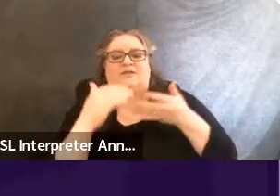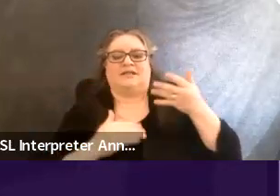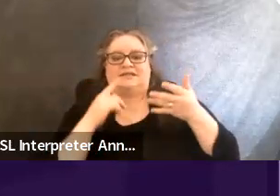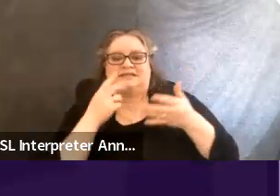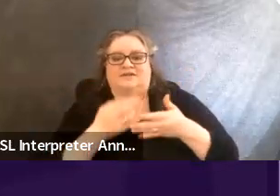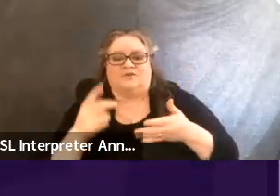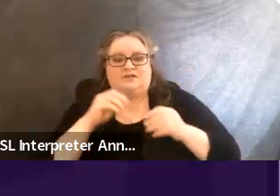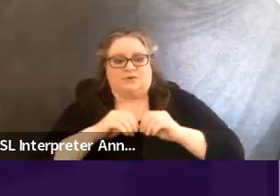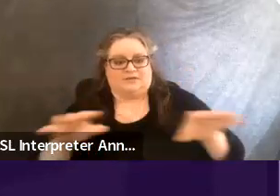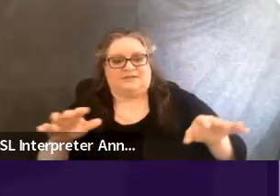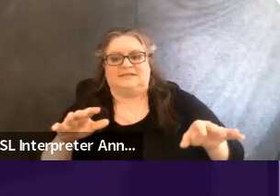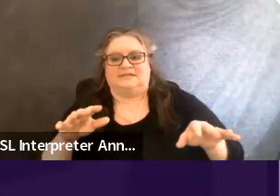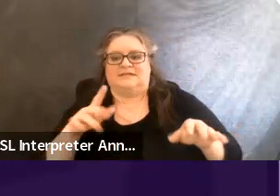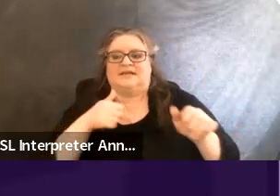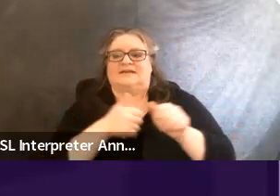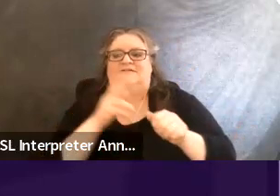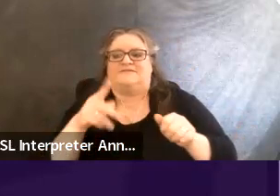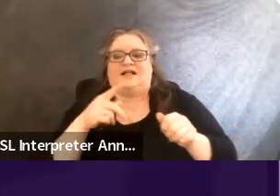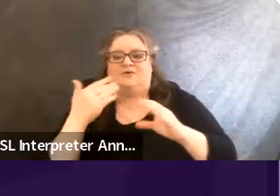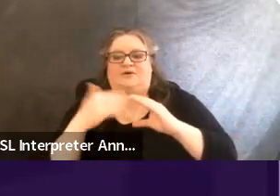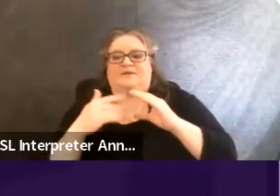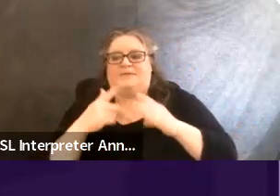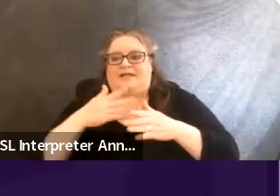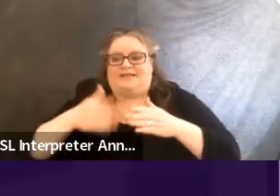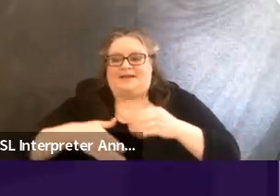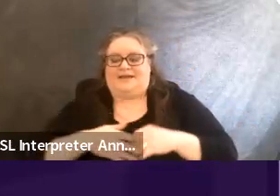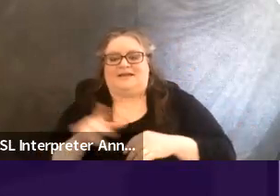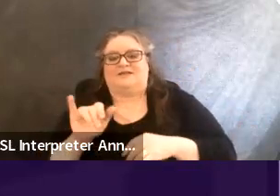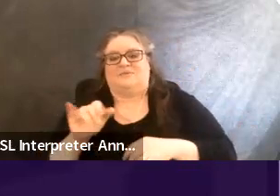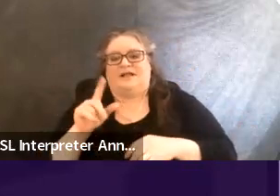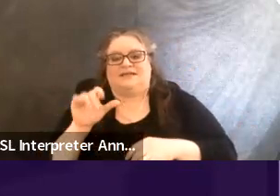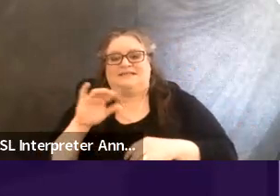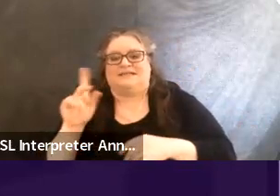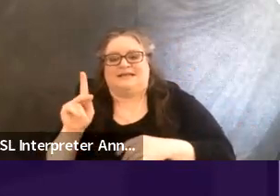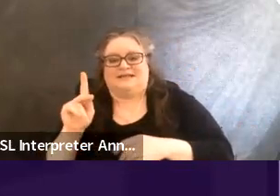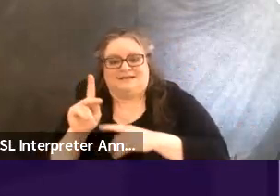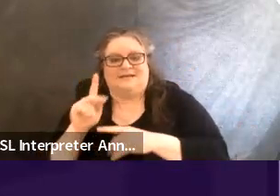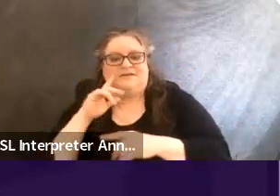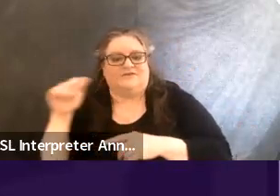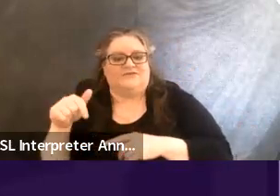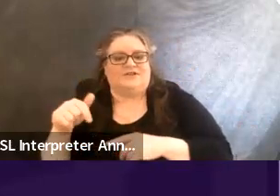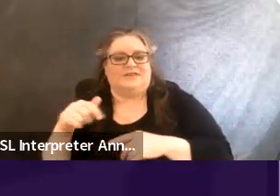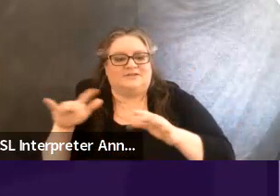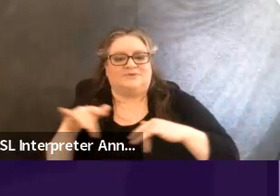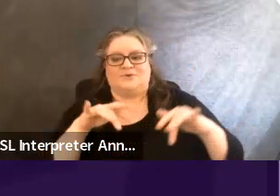to everybody in a follow-up email at the end as well as a link to this recording.